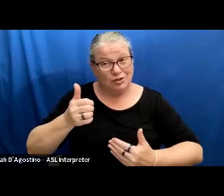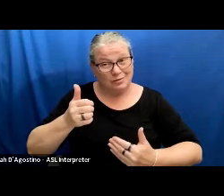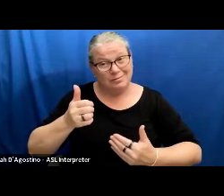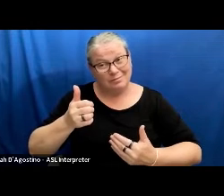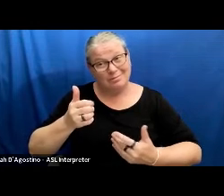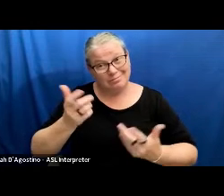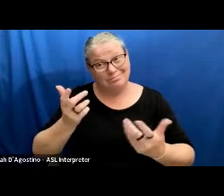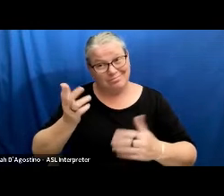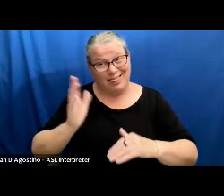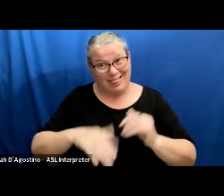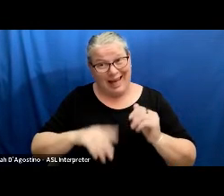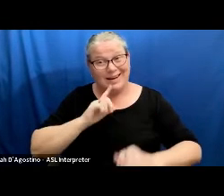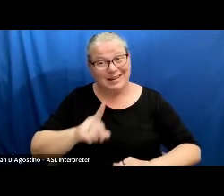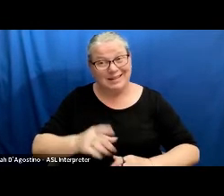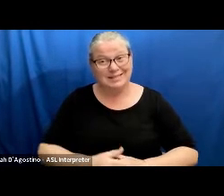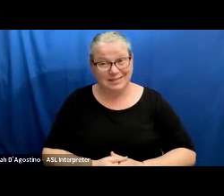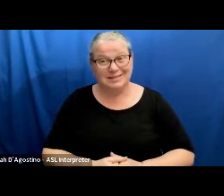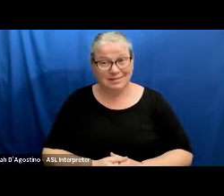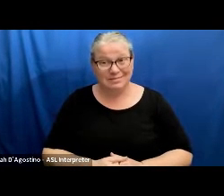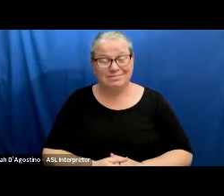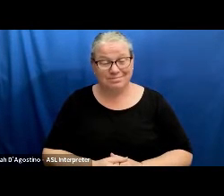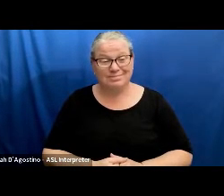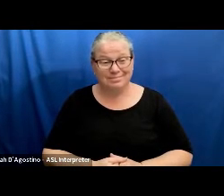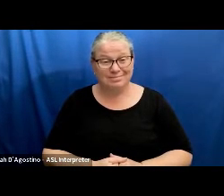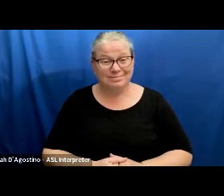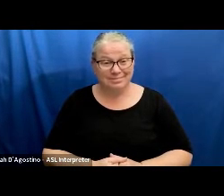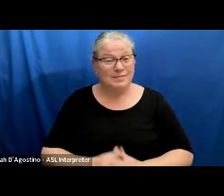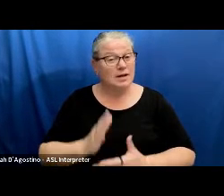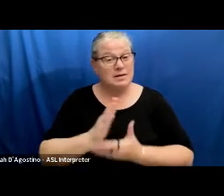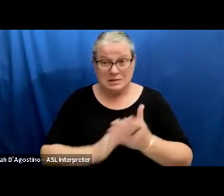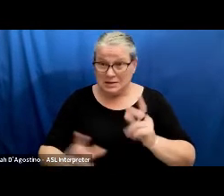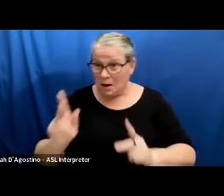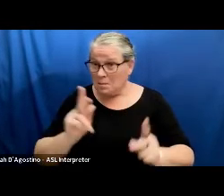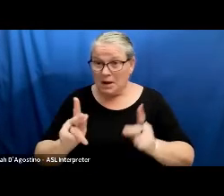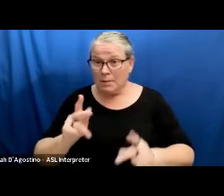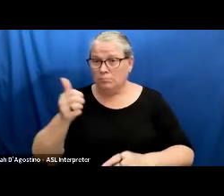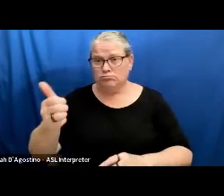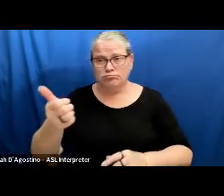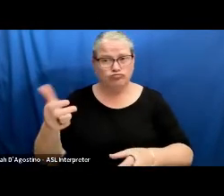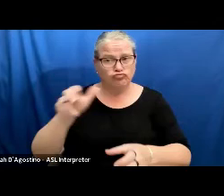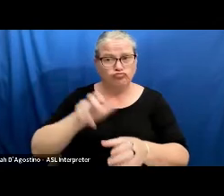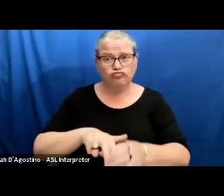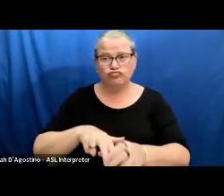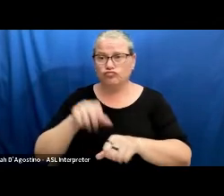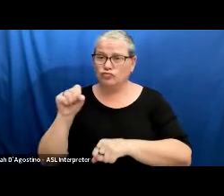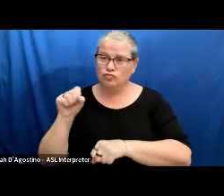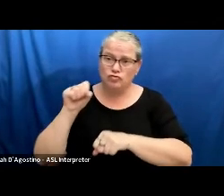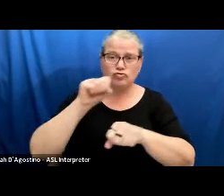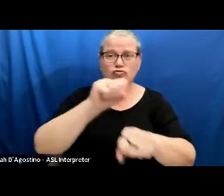some people are able to get into their car and drive themselves some people